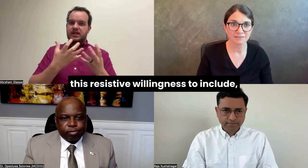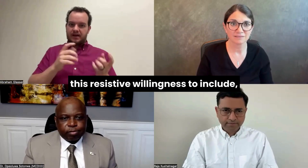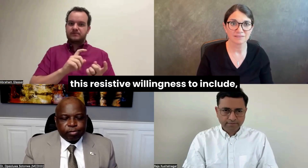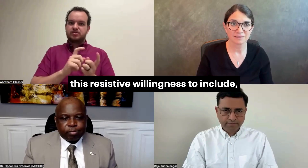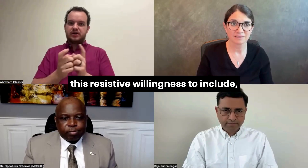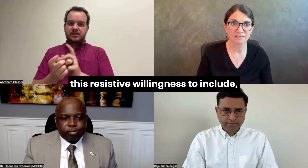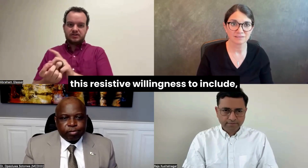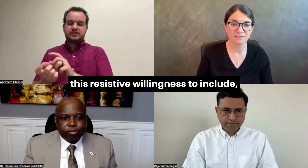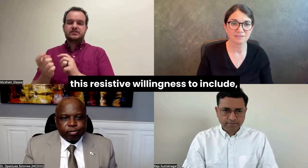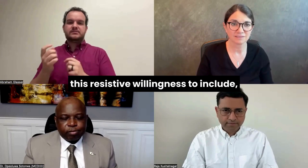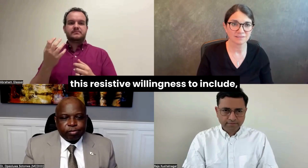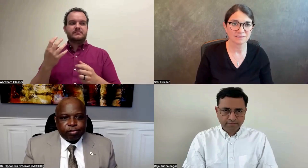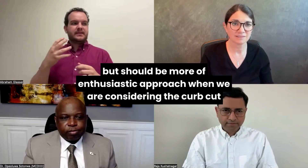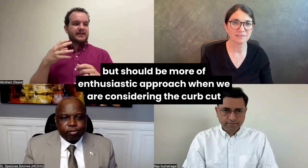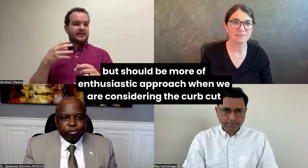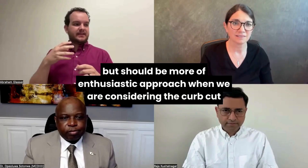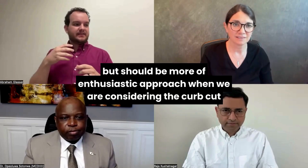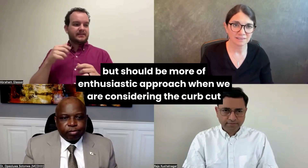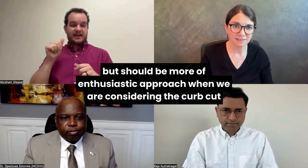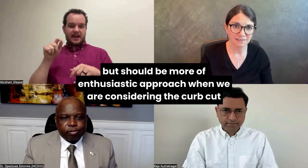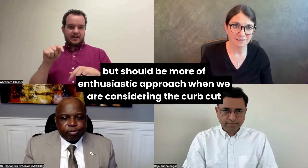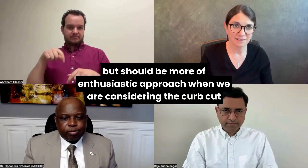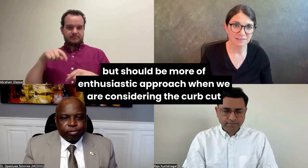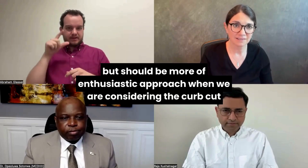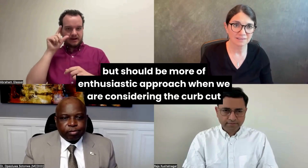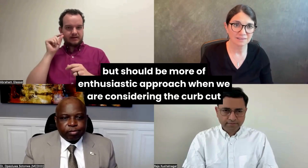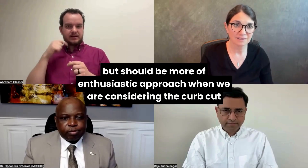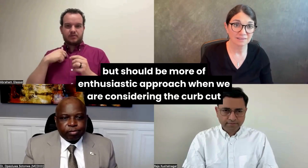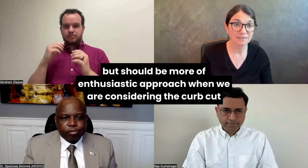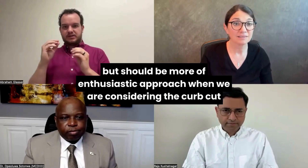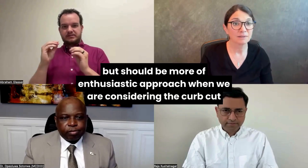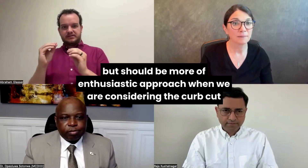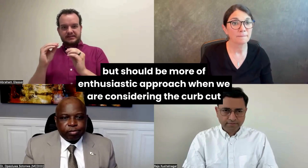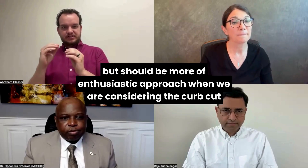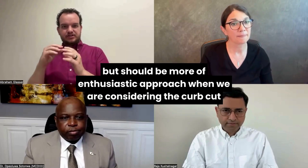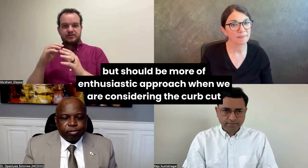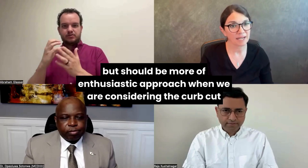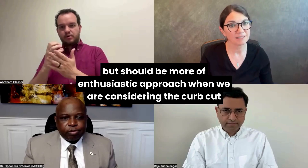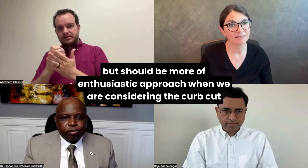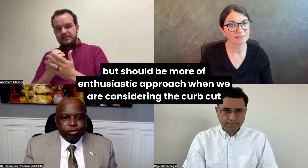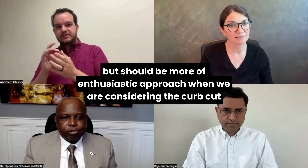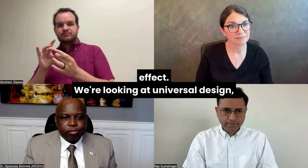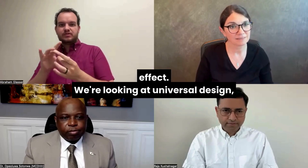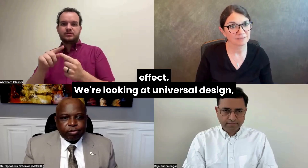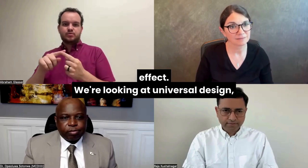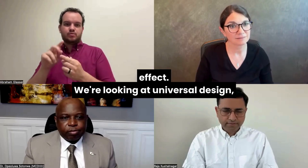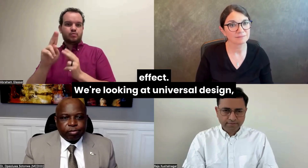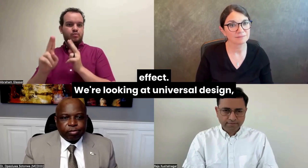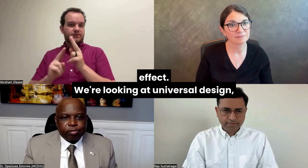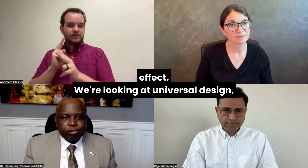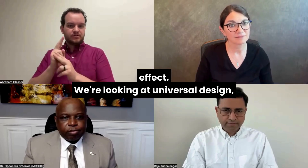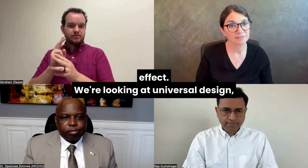but should be more of enthusiastic approach when we are considering the curb cut effect. We're looking at universal design,